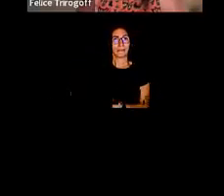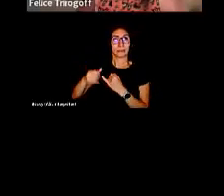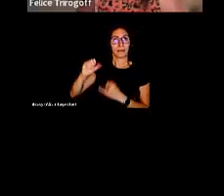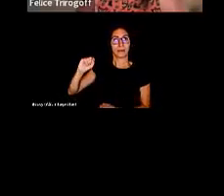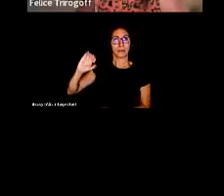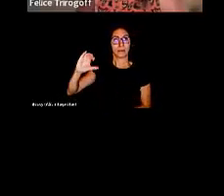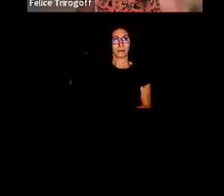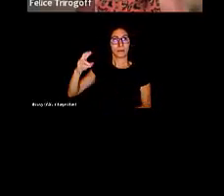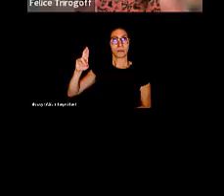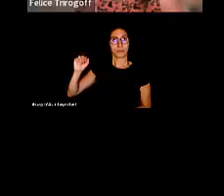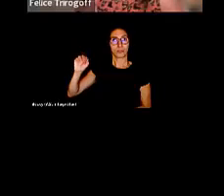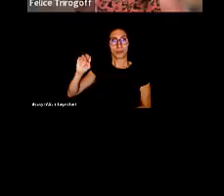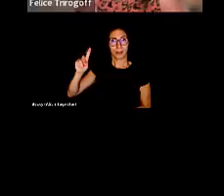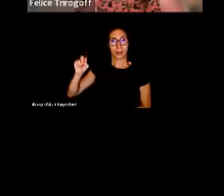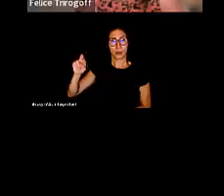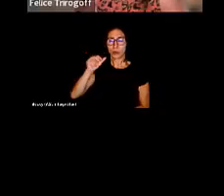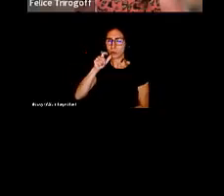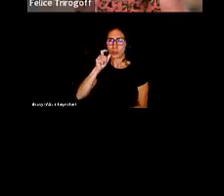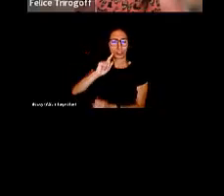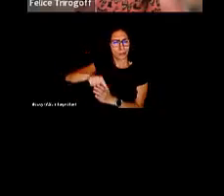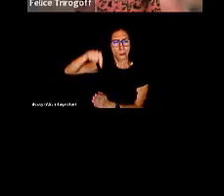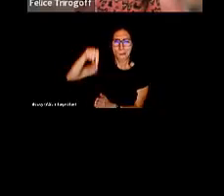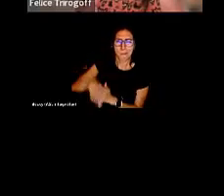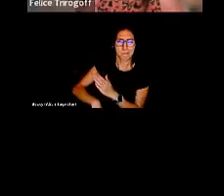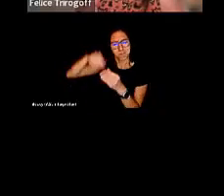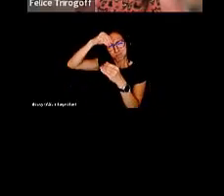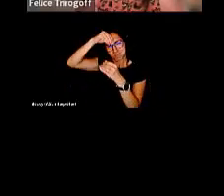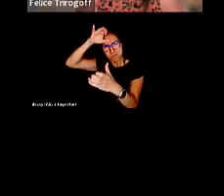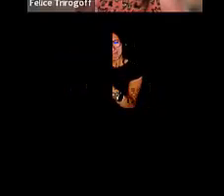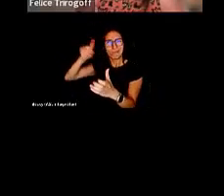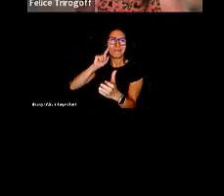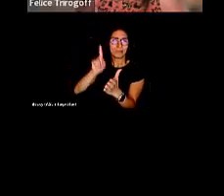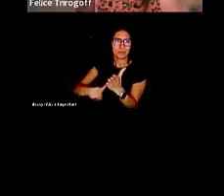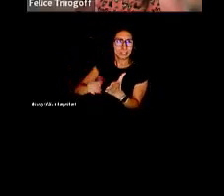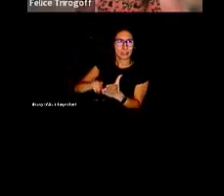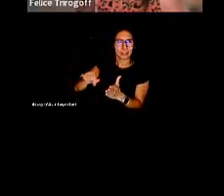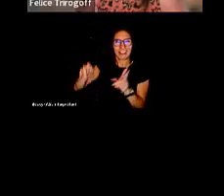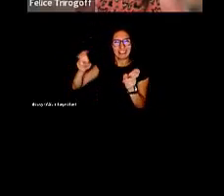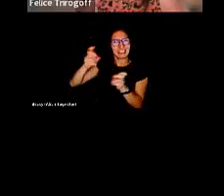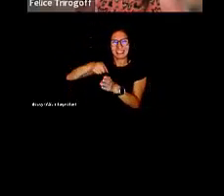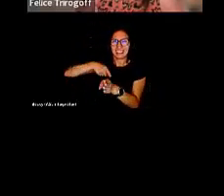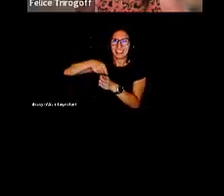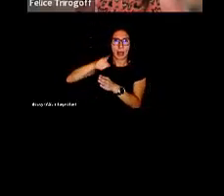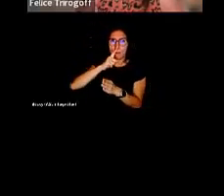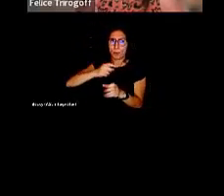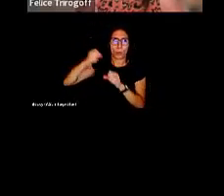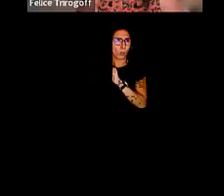So she knows this content very well. She serves on the editorial board of The Journal of Rural